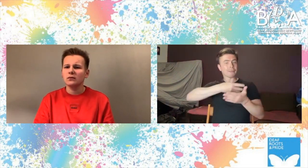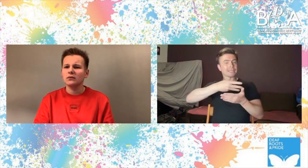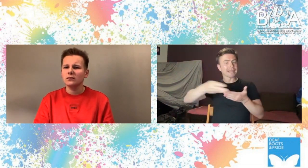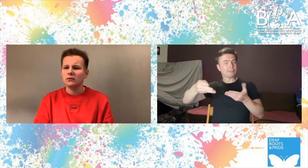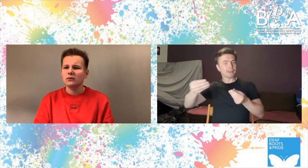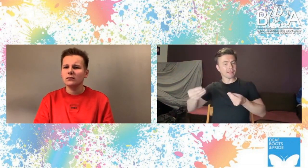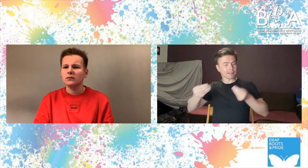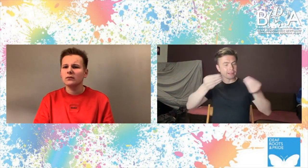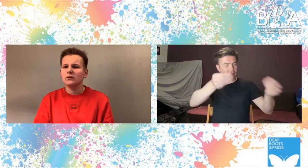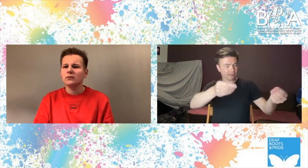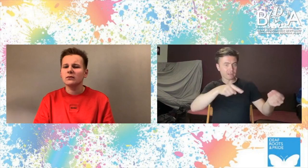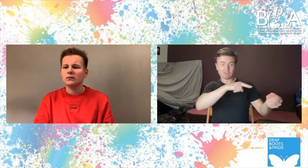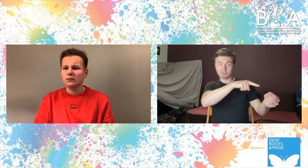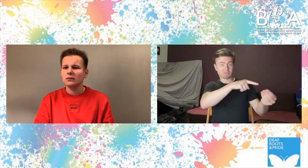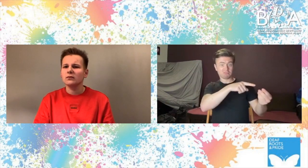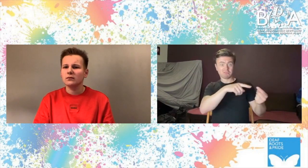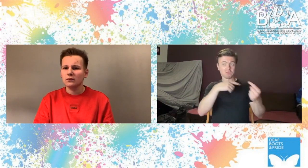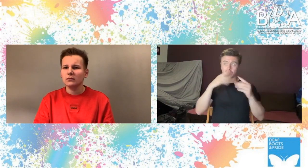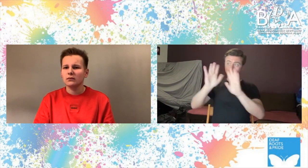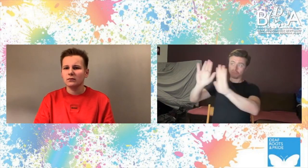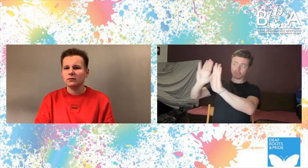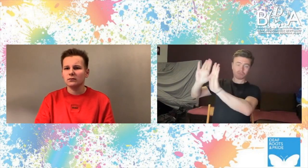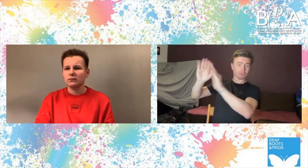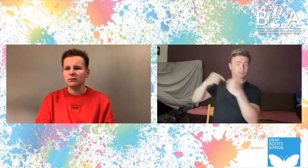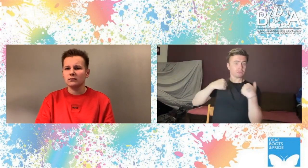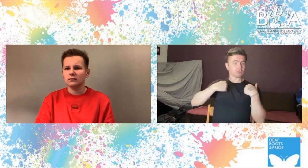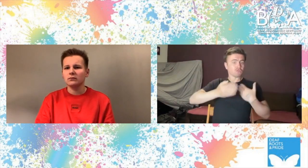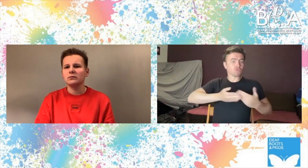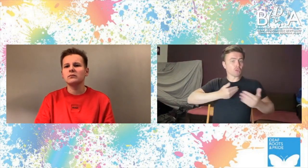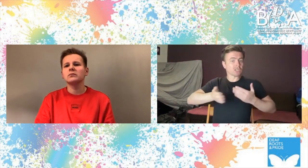note taker. And they just said oh great, give us your timetable and we will sort